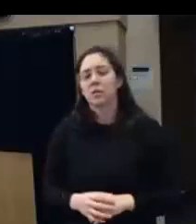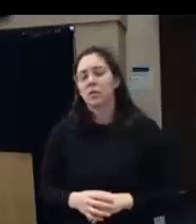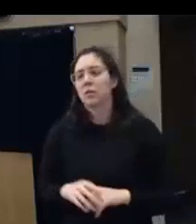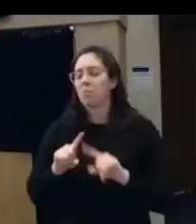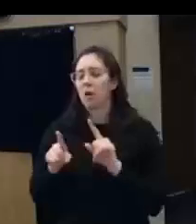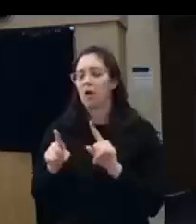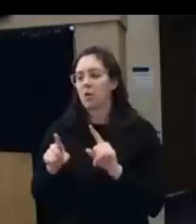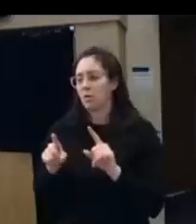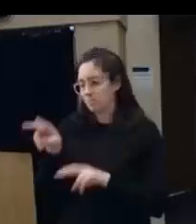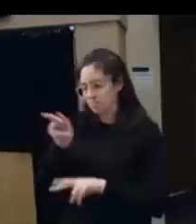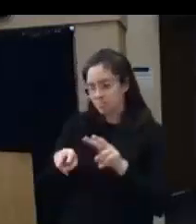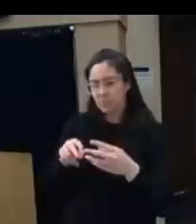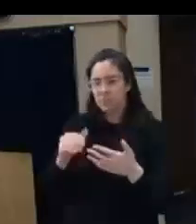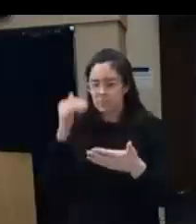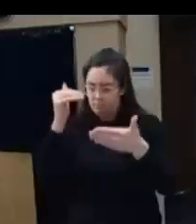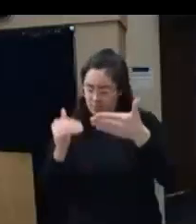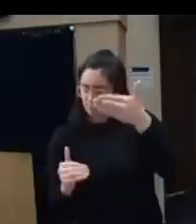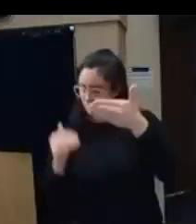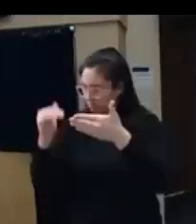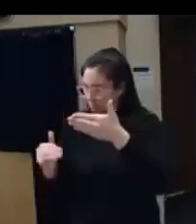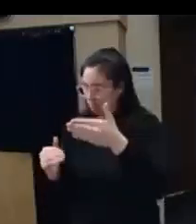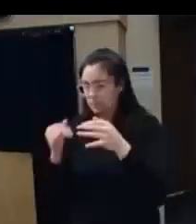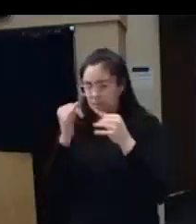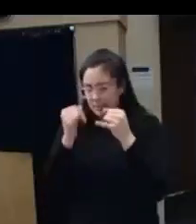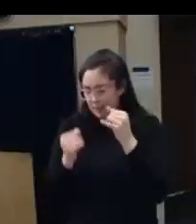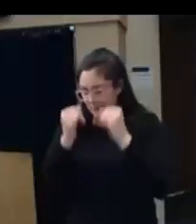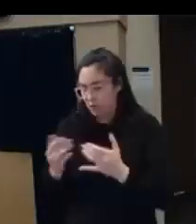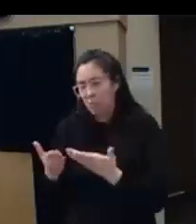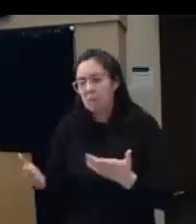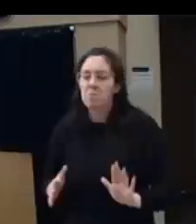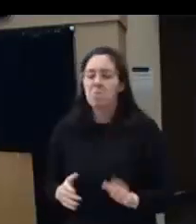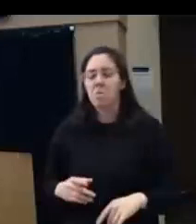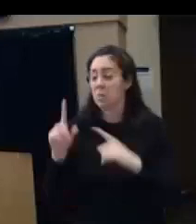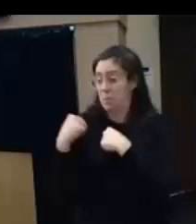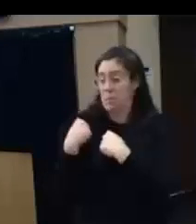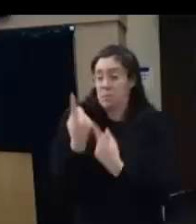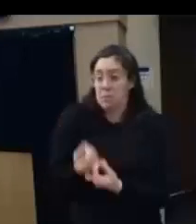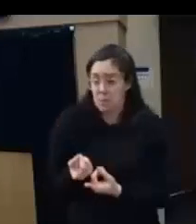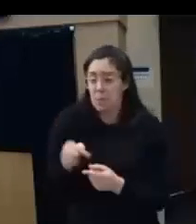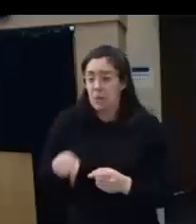at the individual items it can be helpful so I would say lately I find that having this list